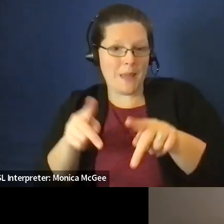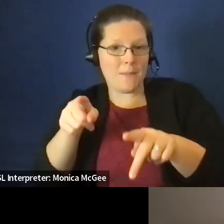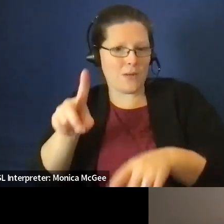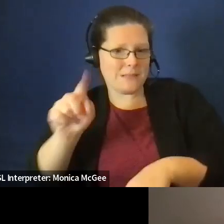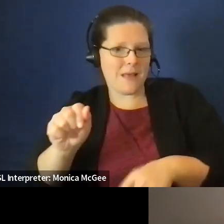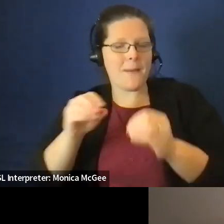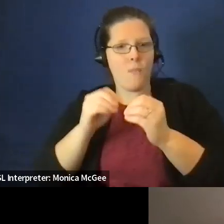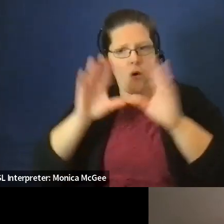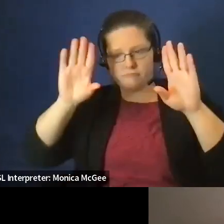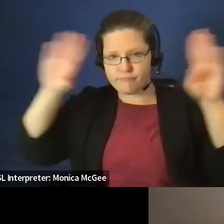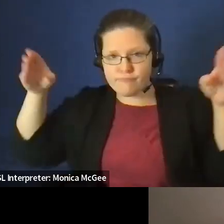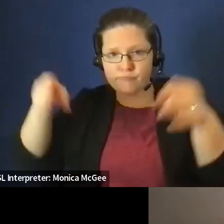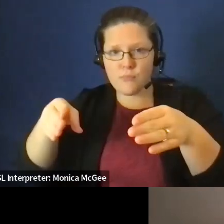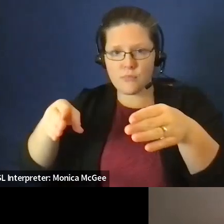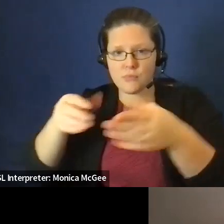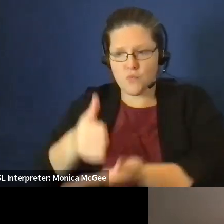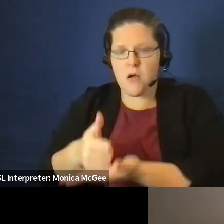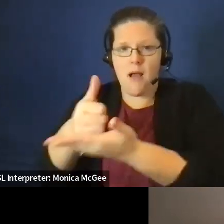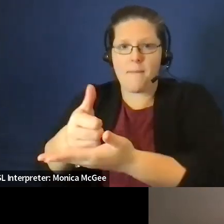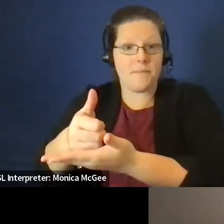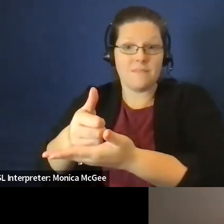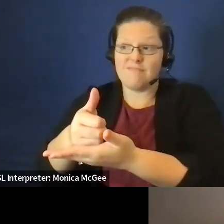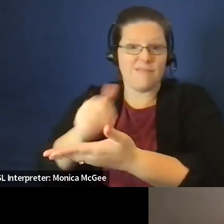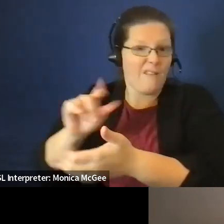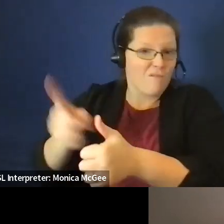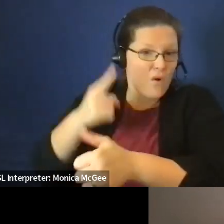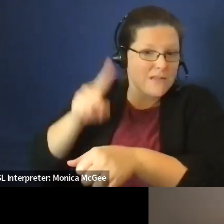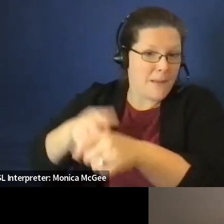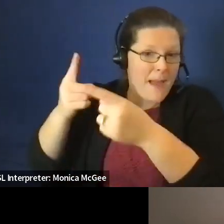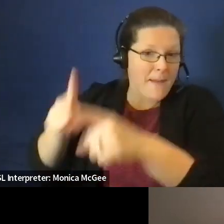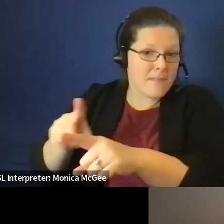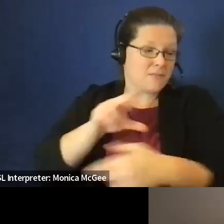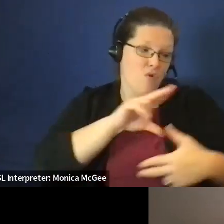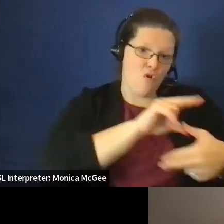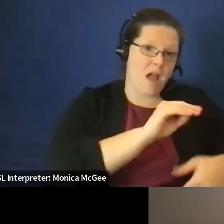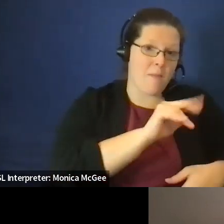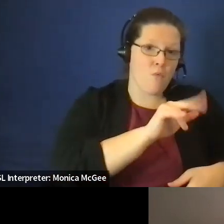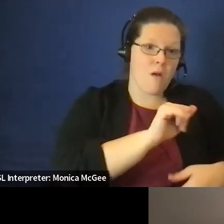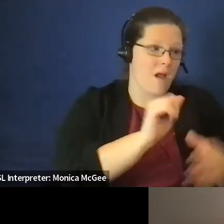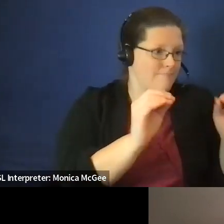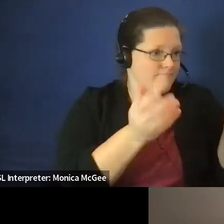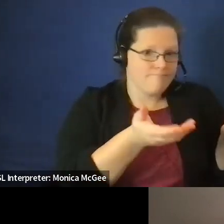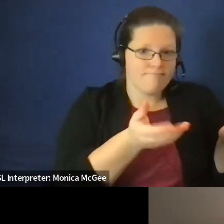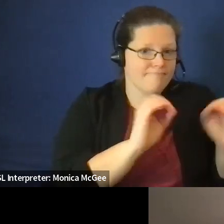Puerto Rico. Through collaboration with emergency management, the rescue